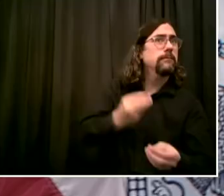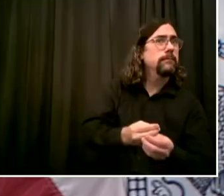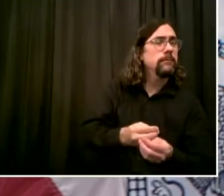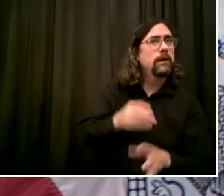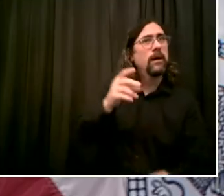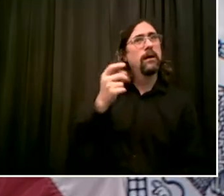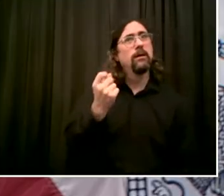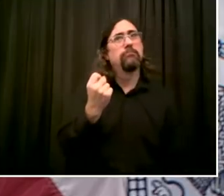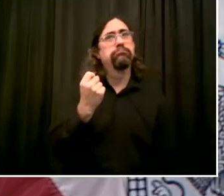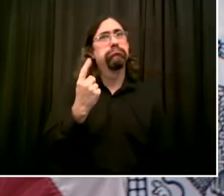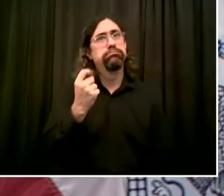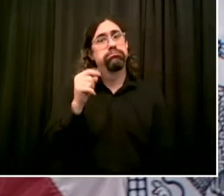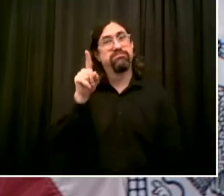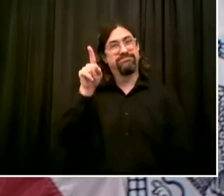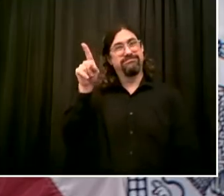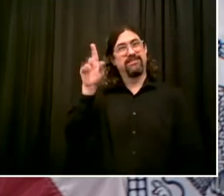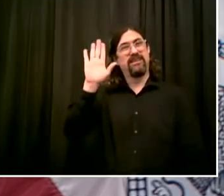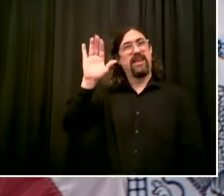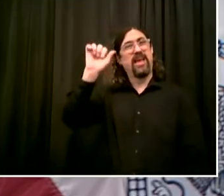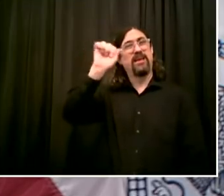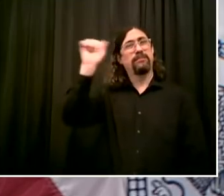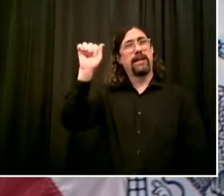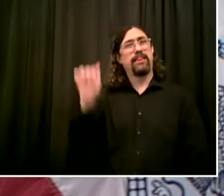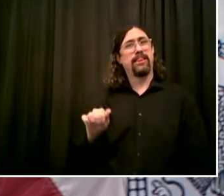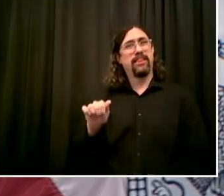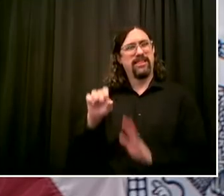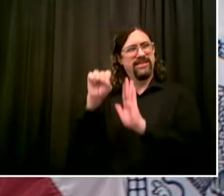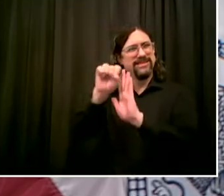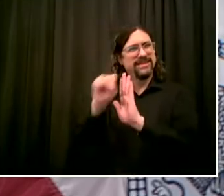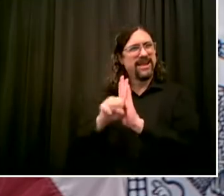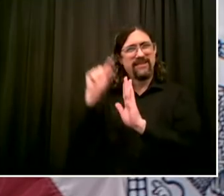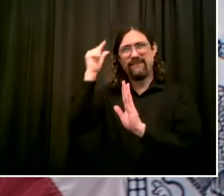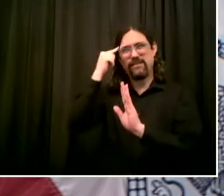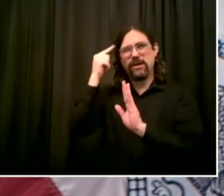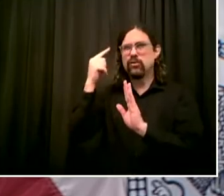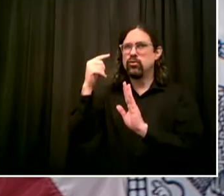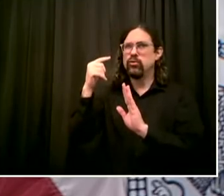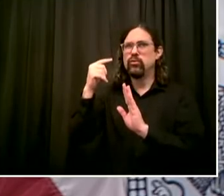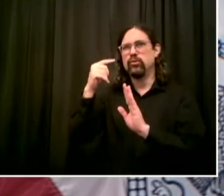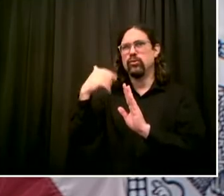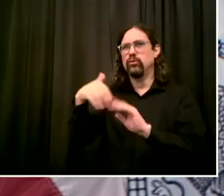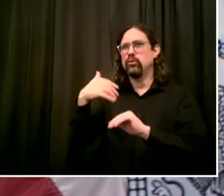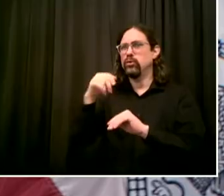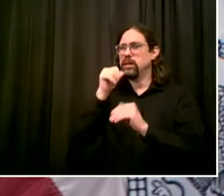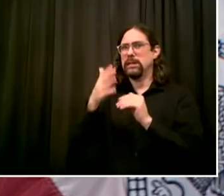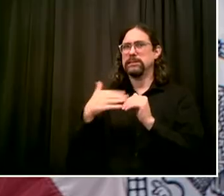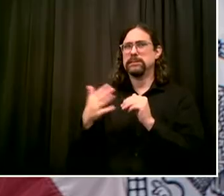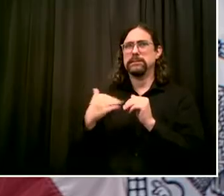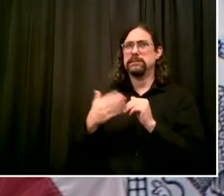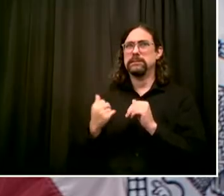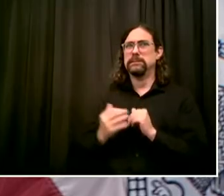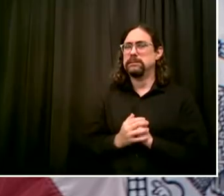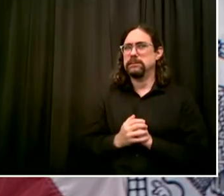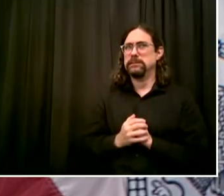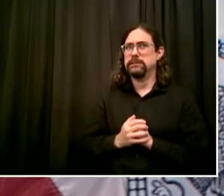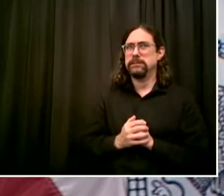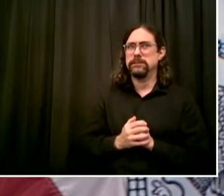THE REALLY CHALLENGGIN POLICITS IN